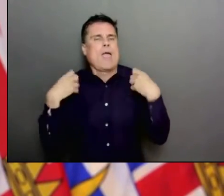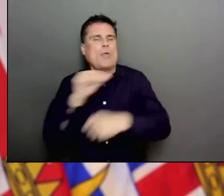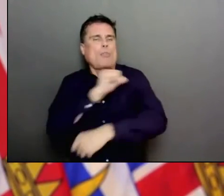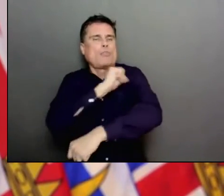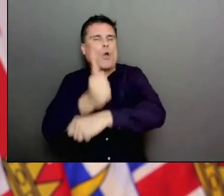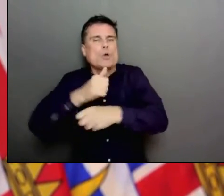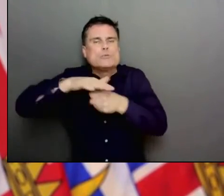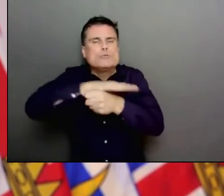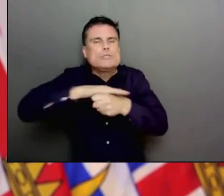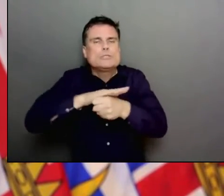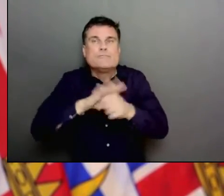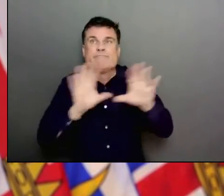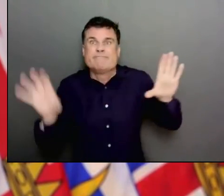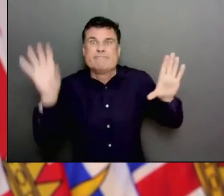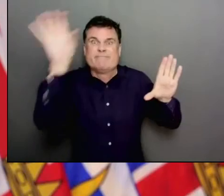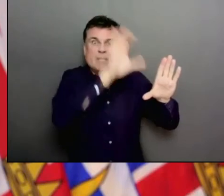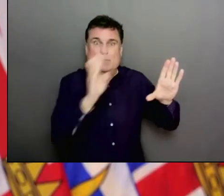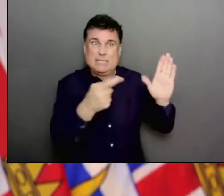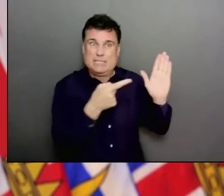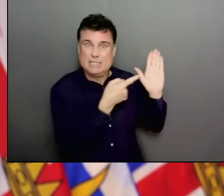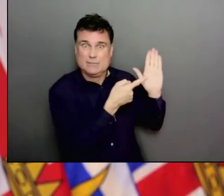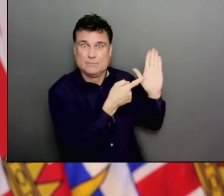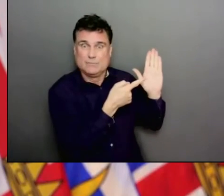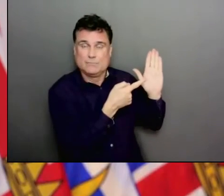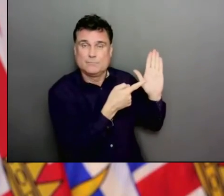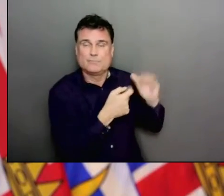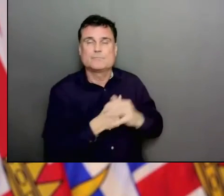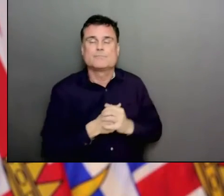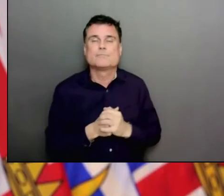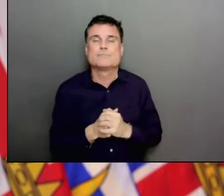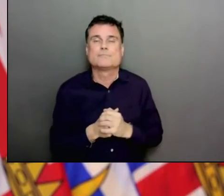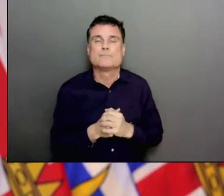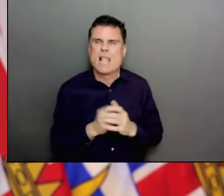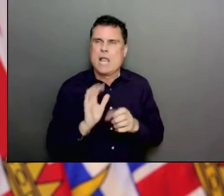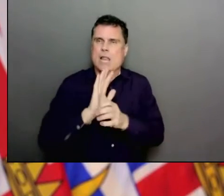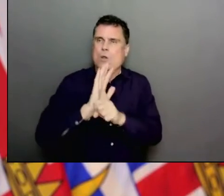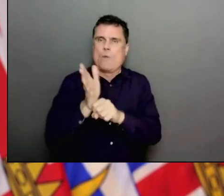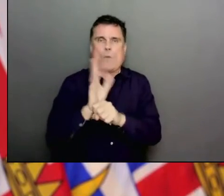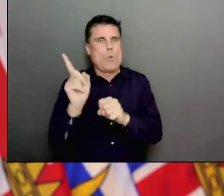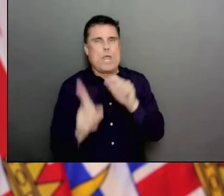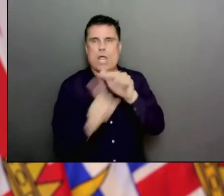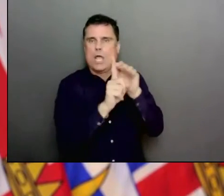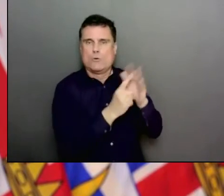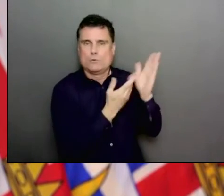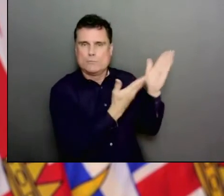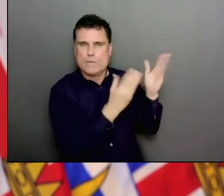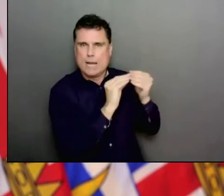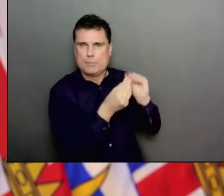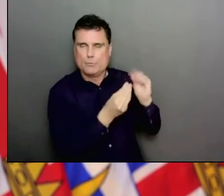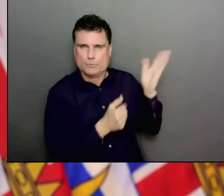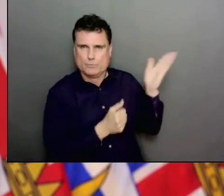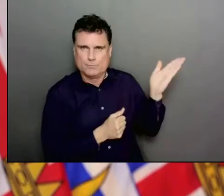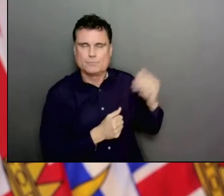until the blue graph is the number of cases we've had since January, the cumulative geographic